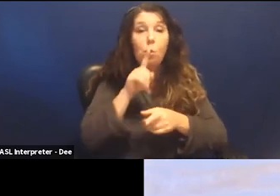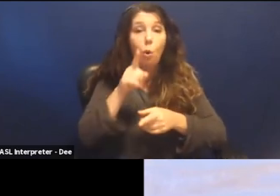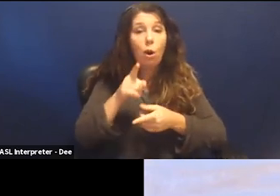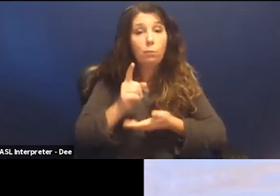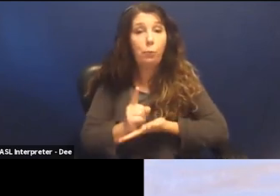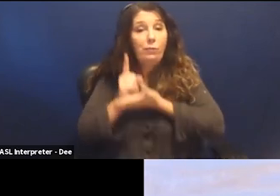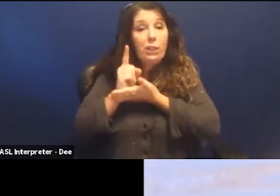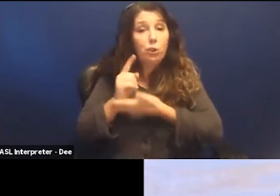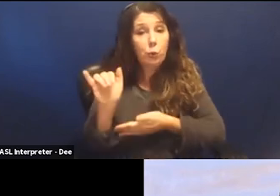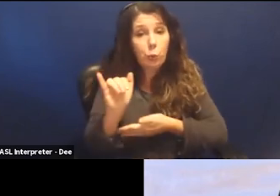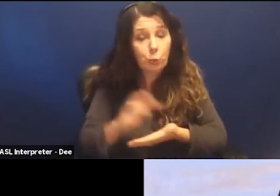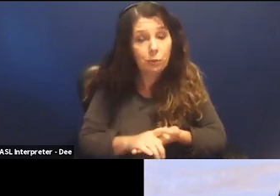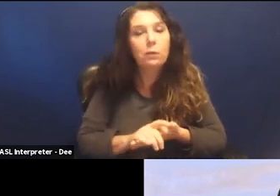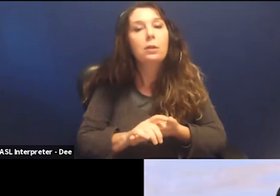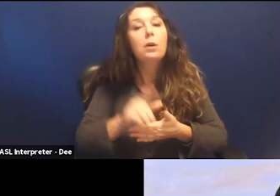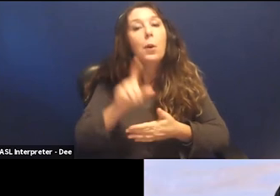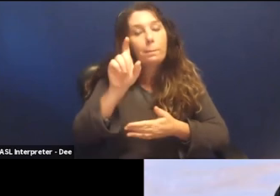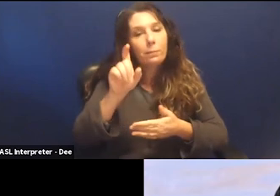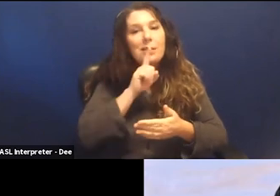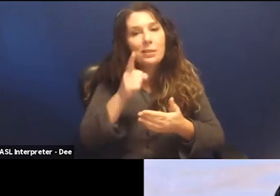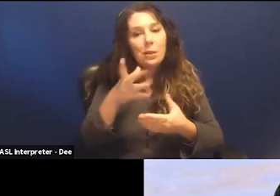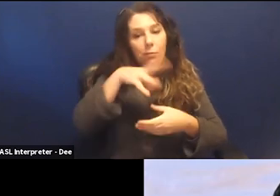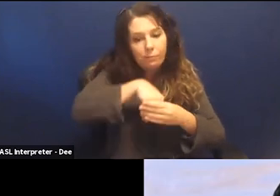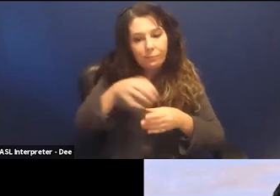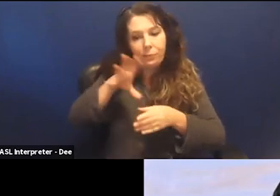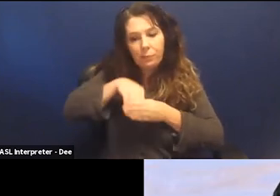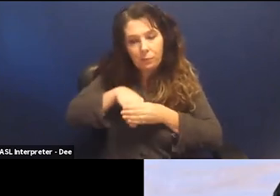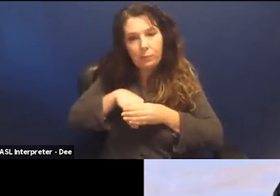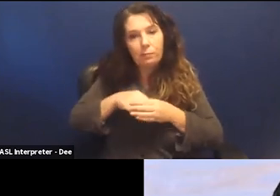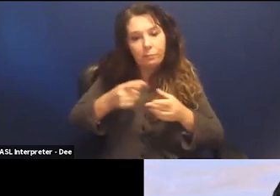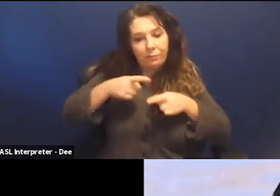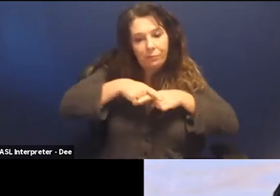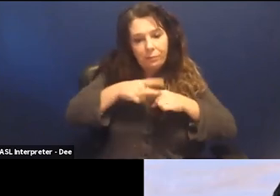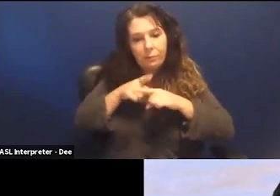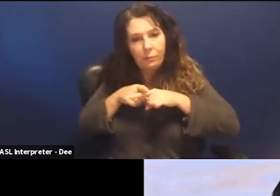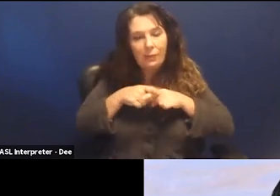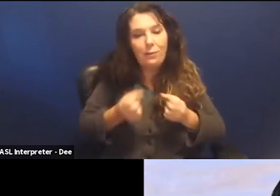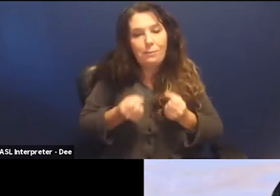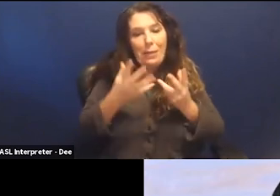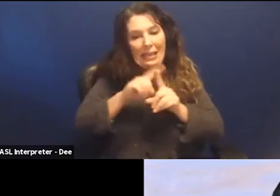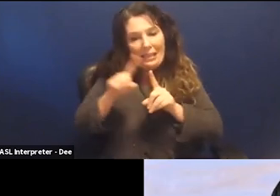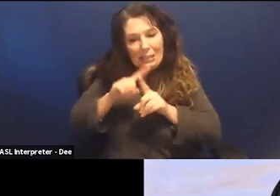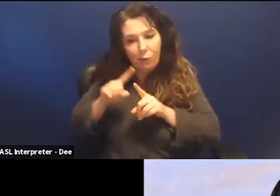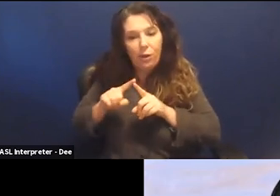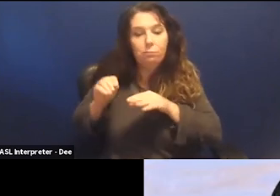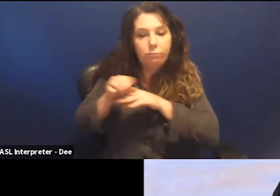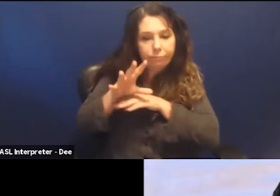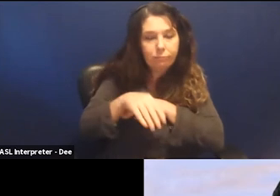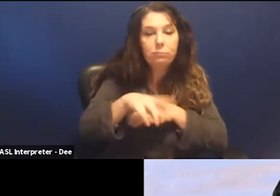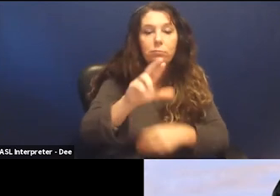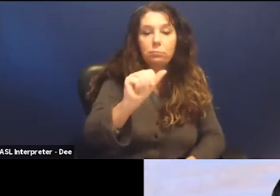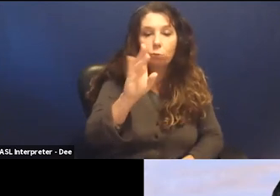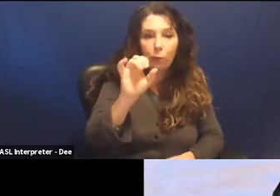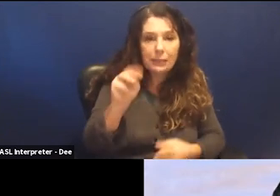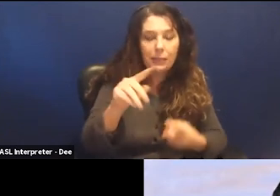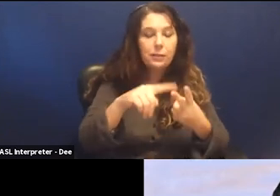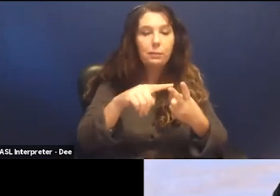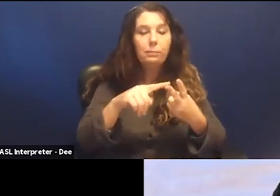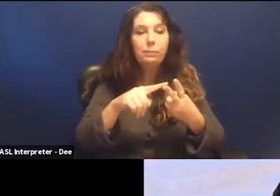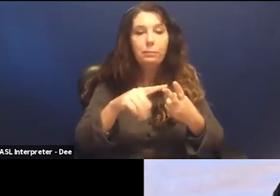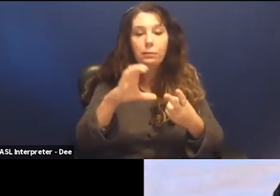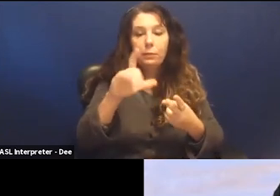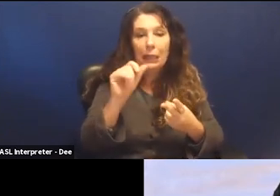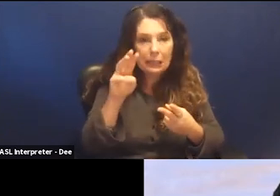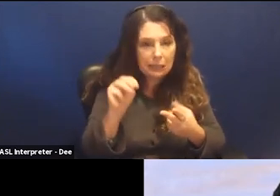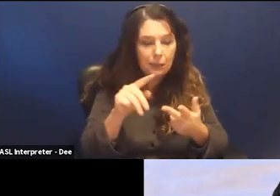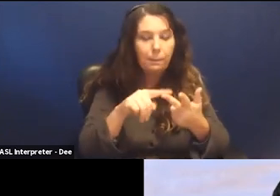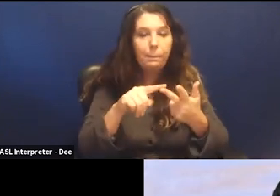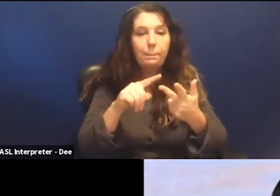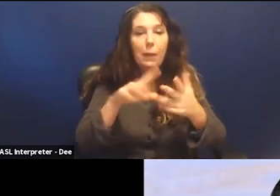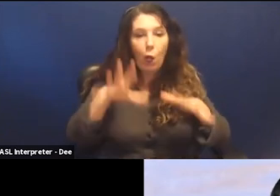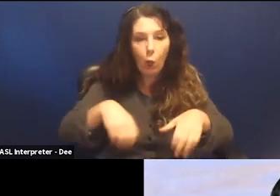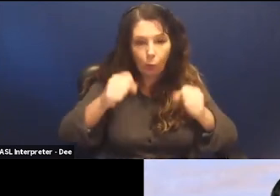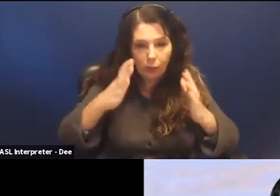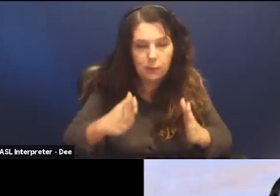We have to be talking about the intersection of the many factors and forces that produce it so these include racism. These include classes on these include colonialism, and so on.